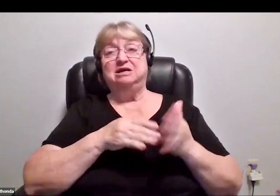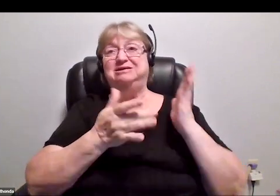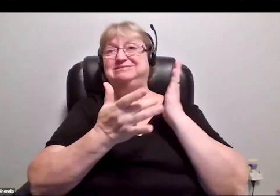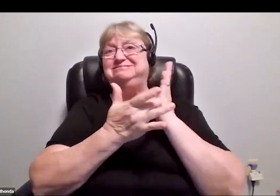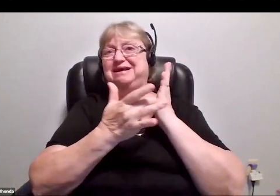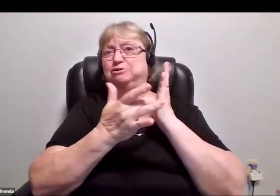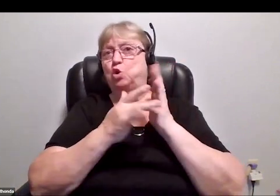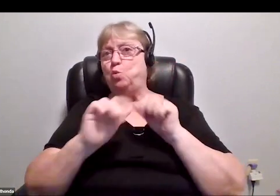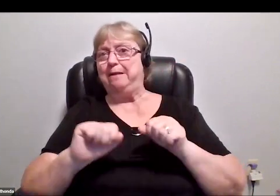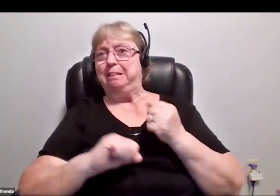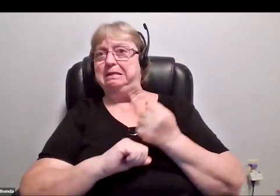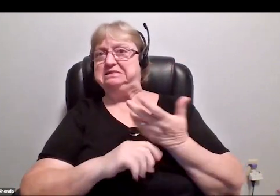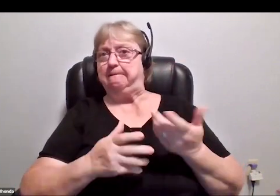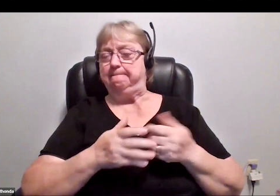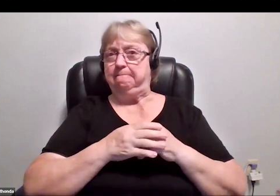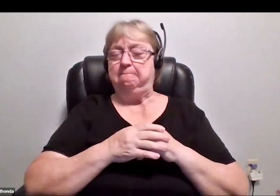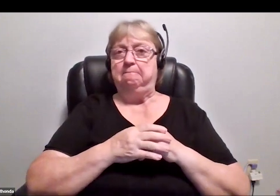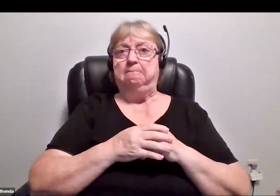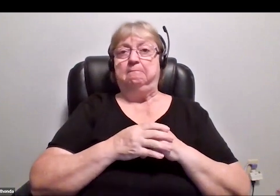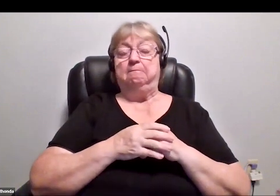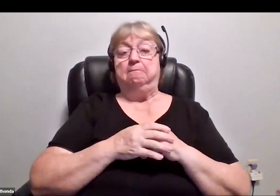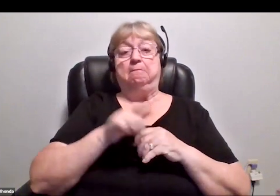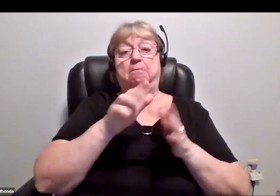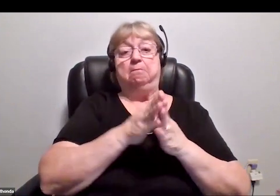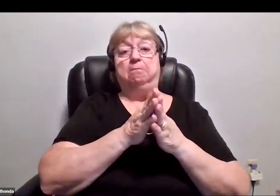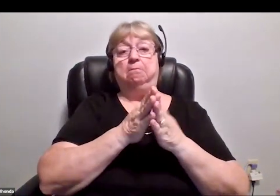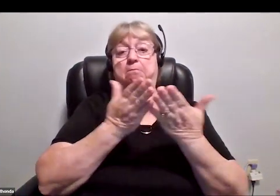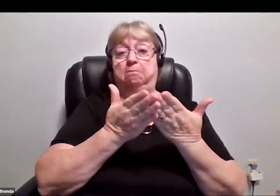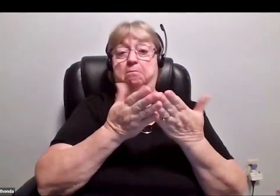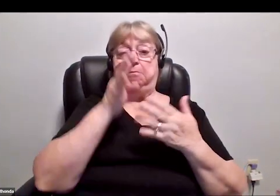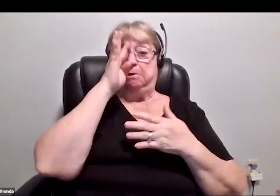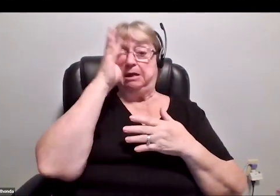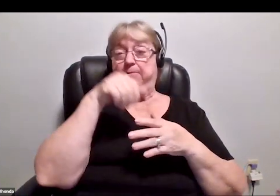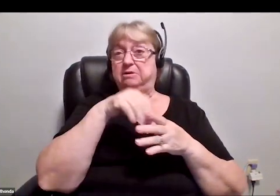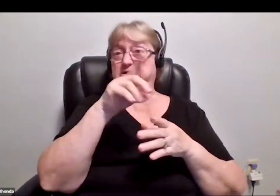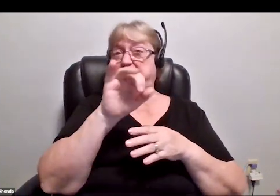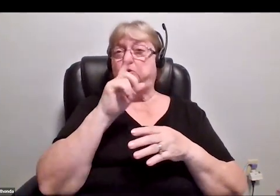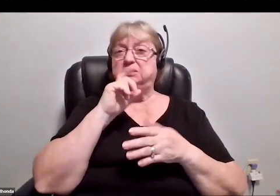this book that came out in September is about diagnosing the problem of technoableism.